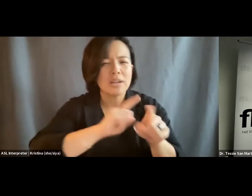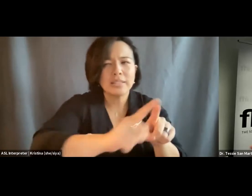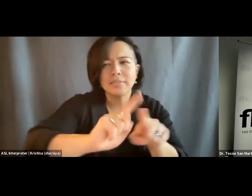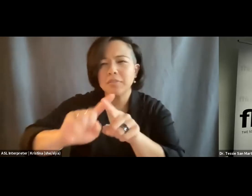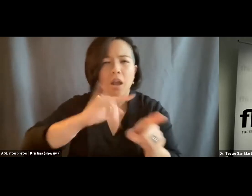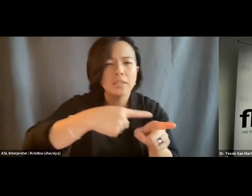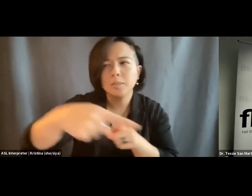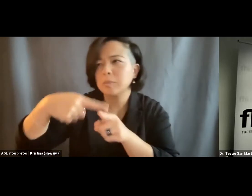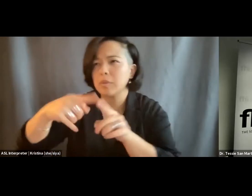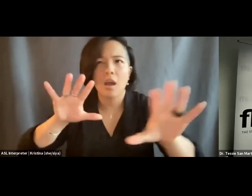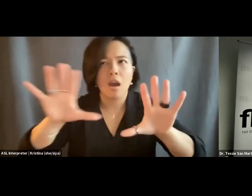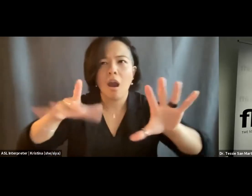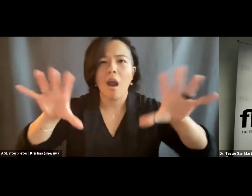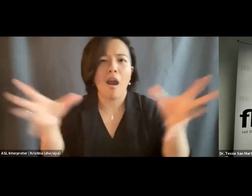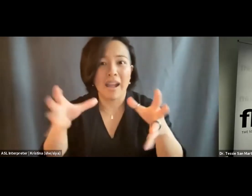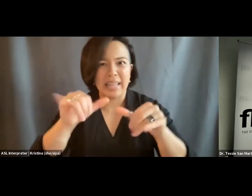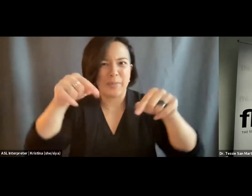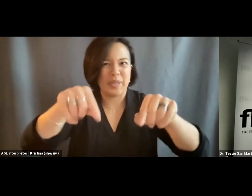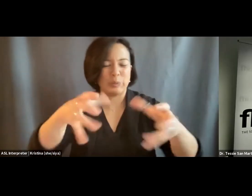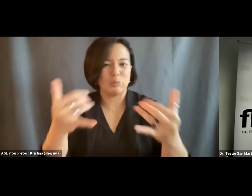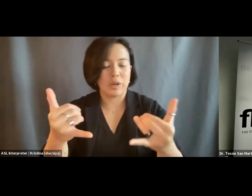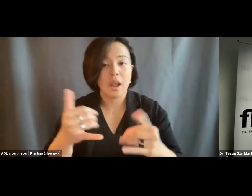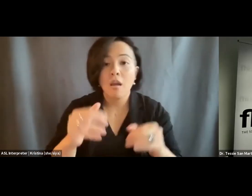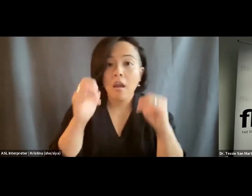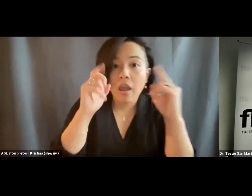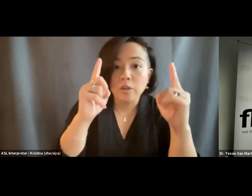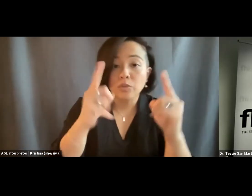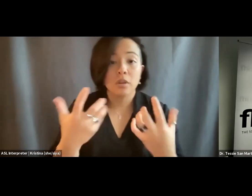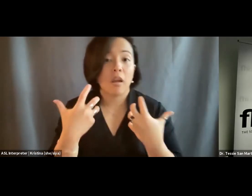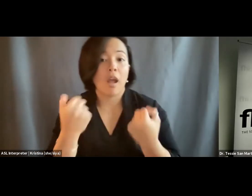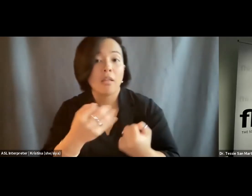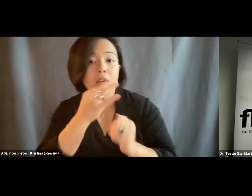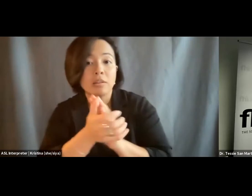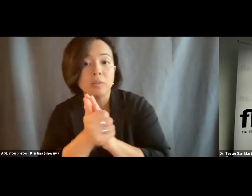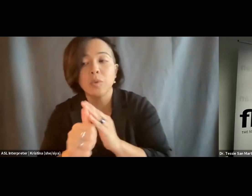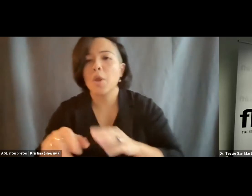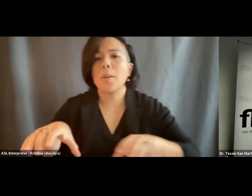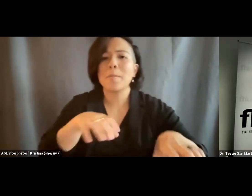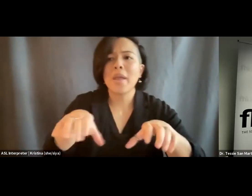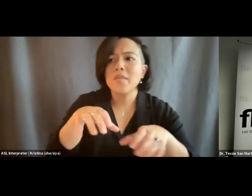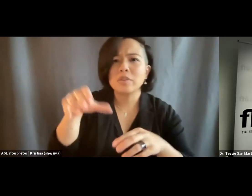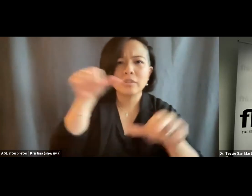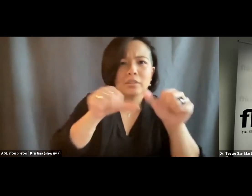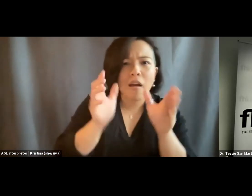with this group that's convened — education, health experts, behavioral scientists, this is, the type of cross-discipline, cross-sectoral collaboration that we took